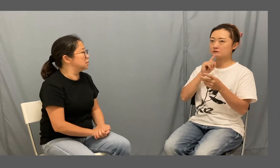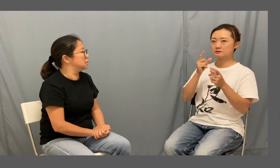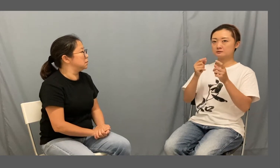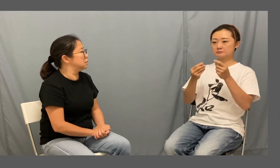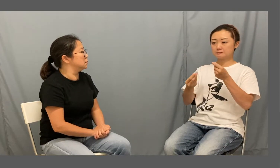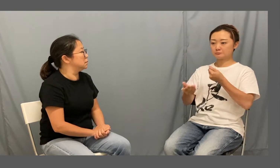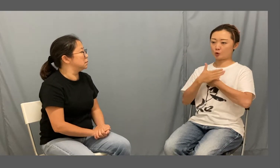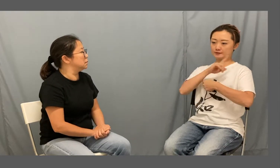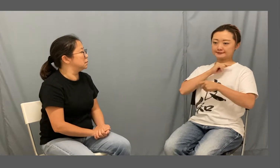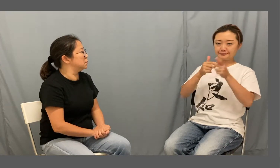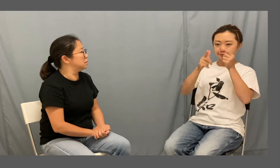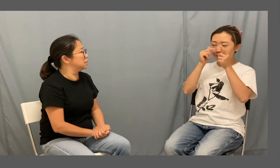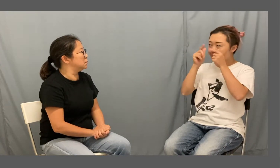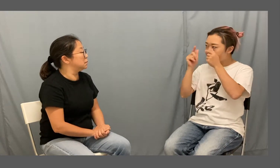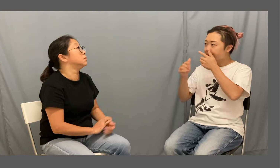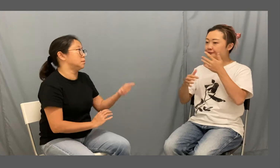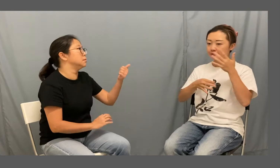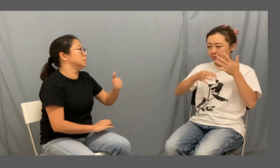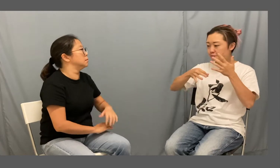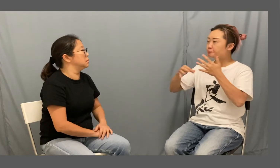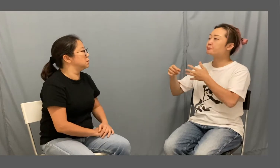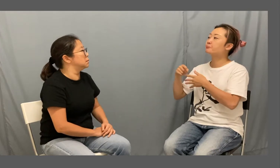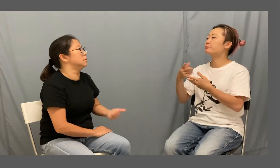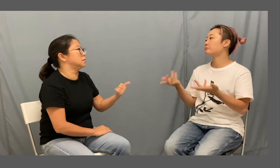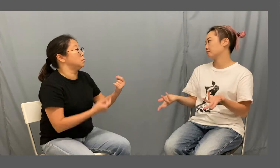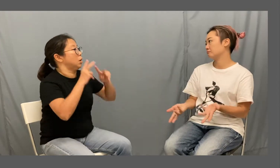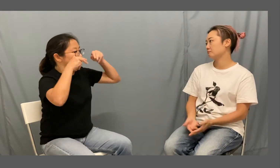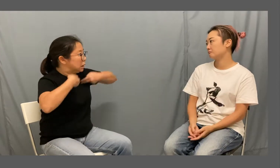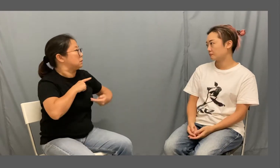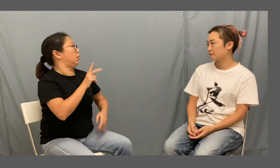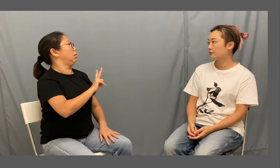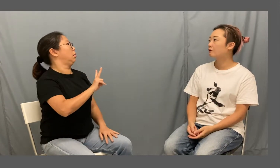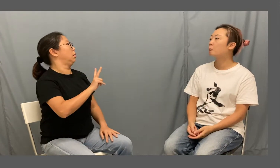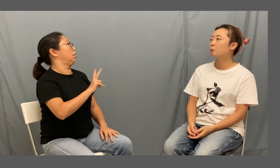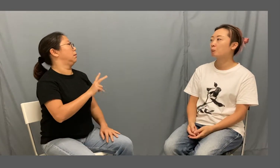You learn how to continue to surpass yourself Lisa: Reflections too